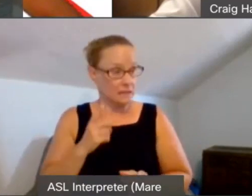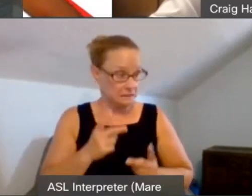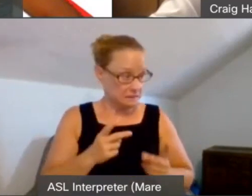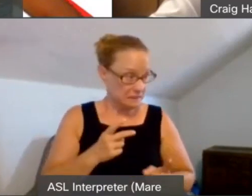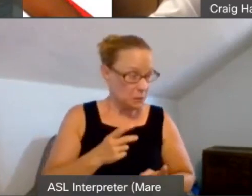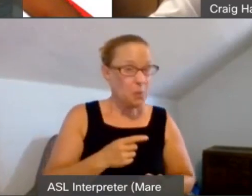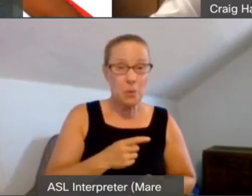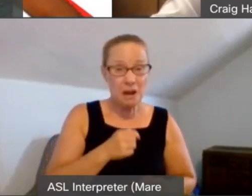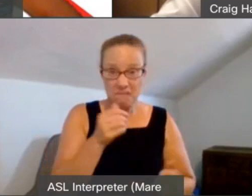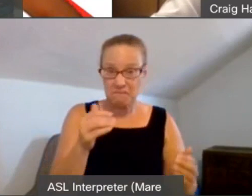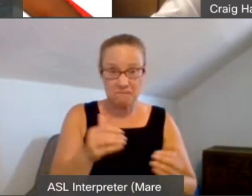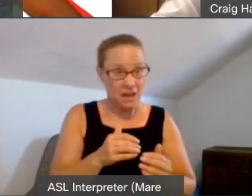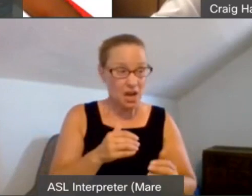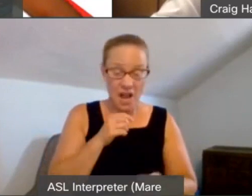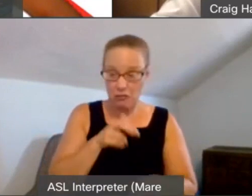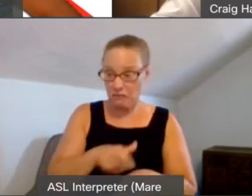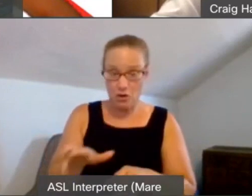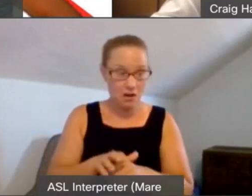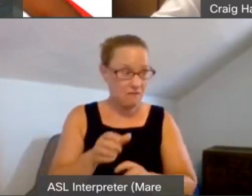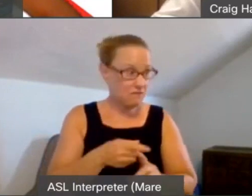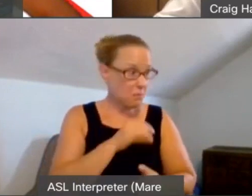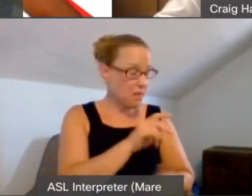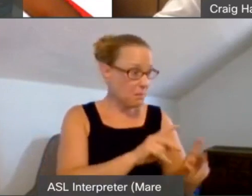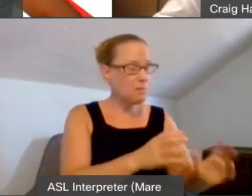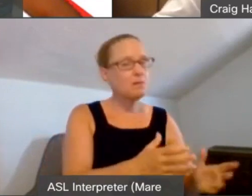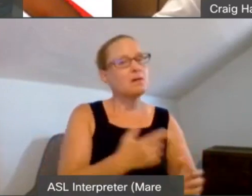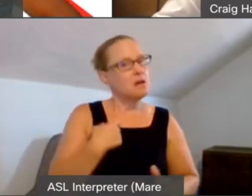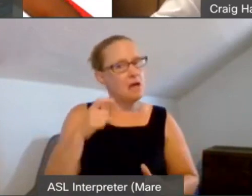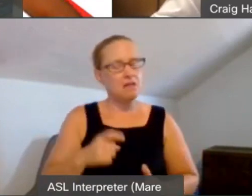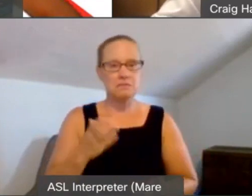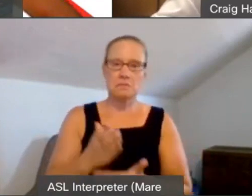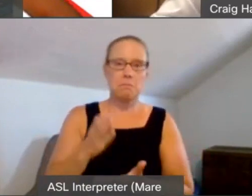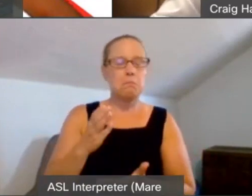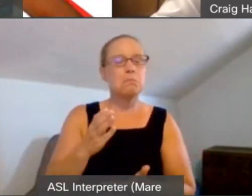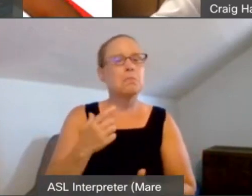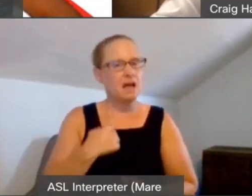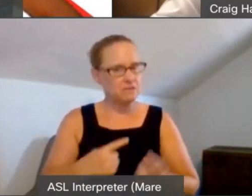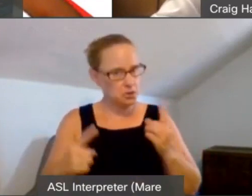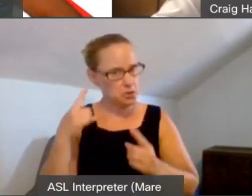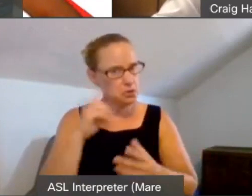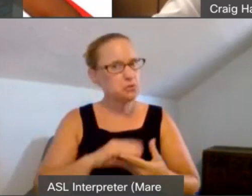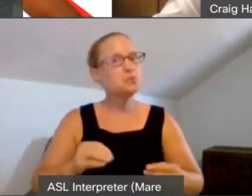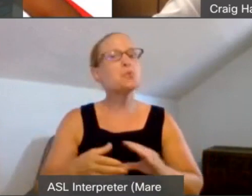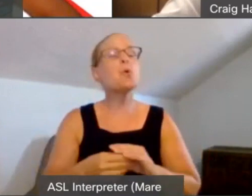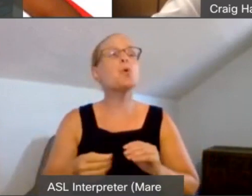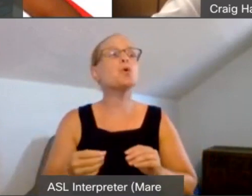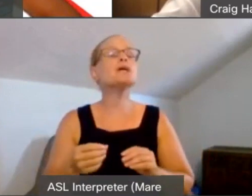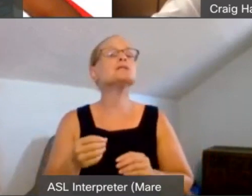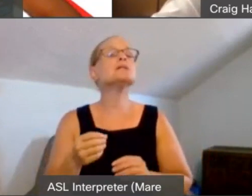sure it's not happening. I've heard things about how certain people or certain ethnicities go into certain type of treatment courts.